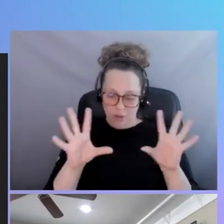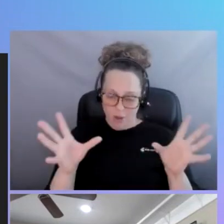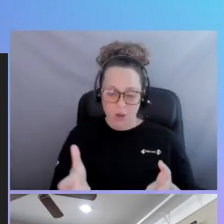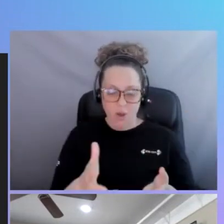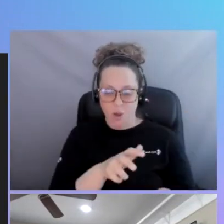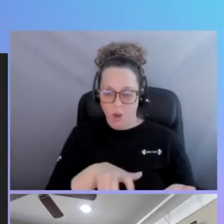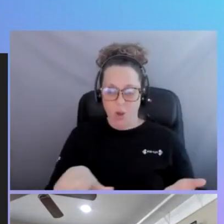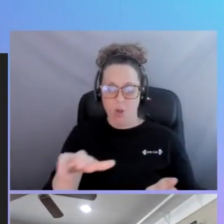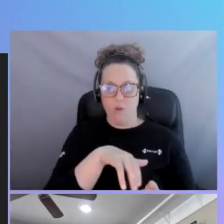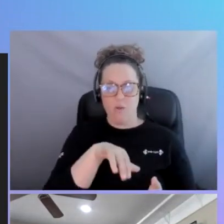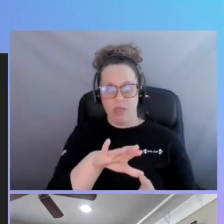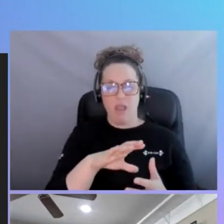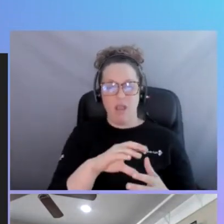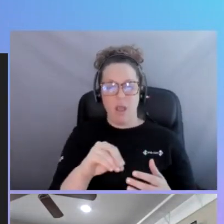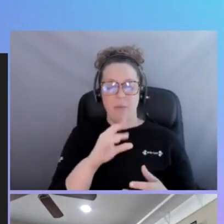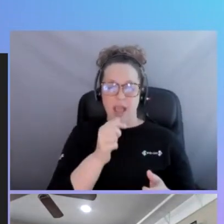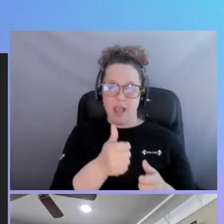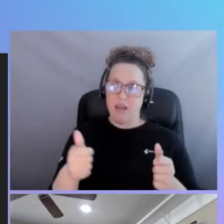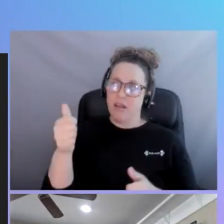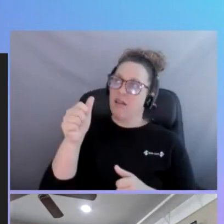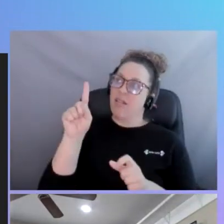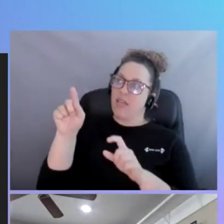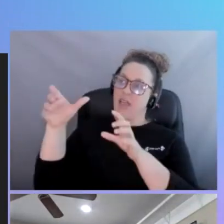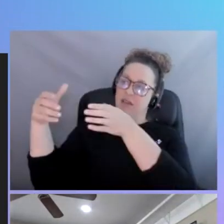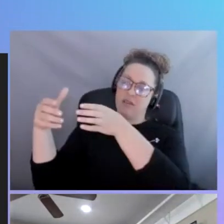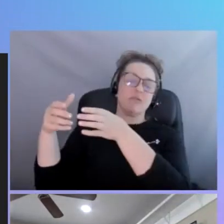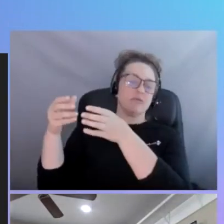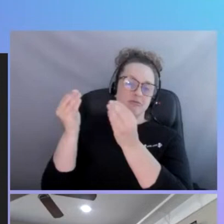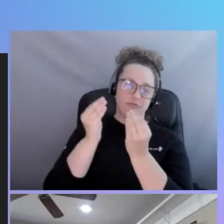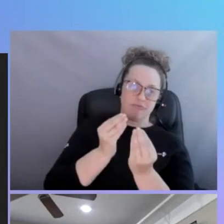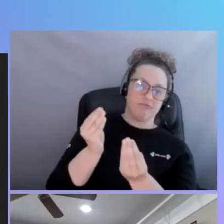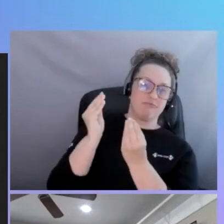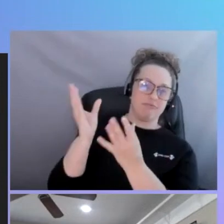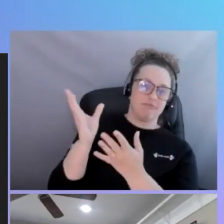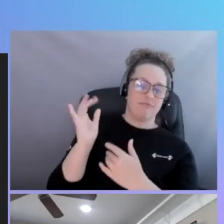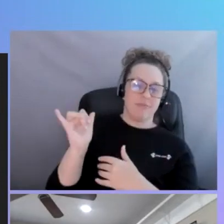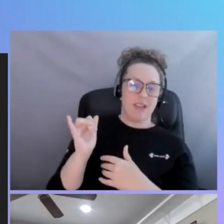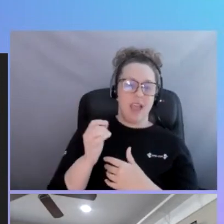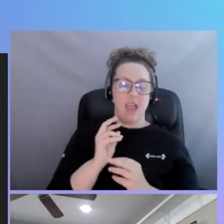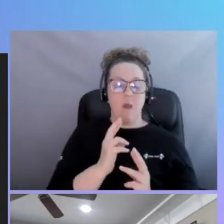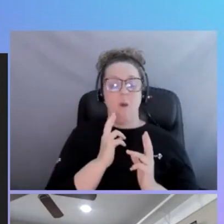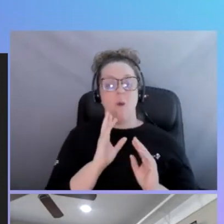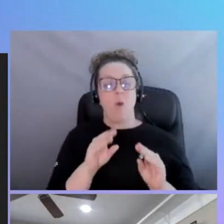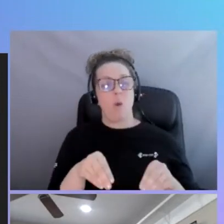providing a little budget. Uh roadblocks, helping you figure